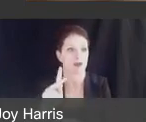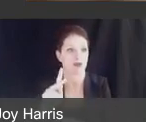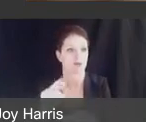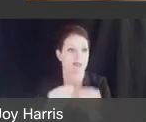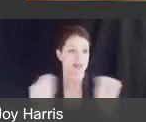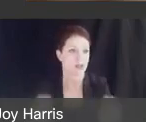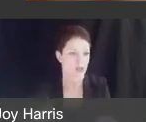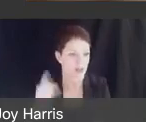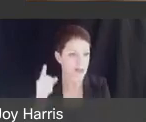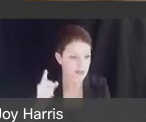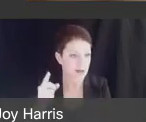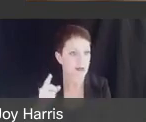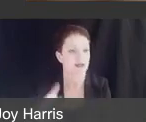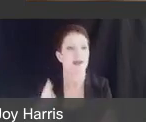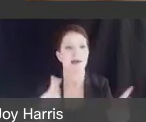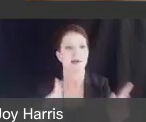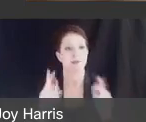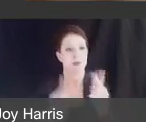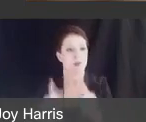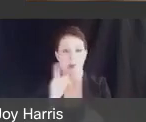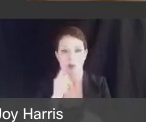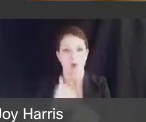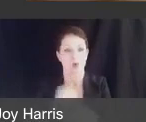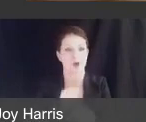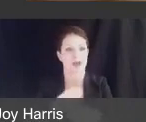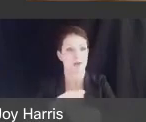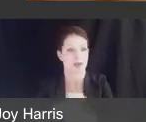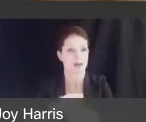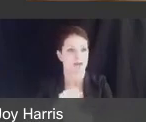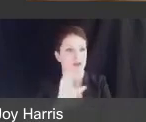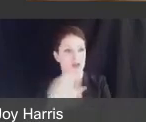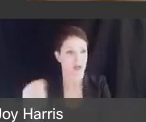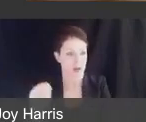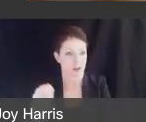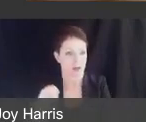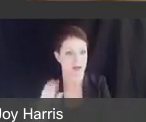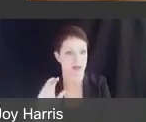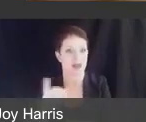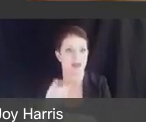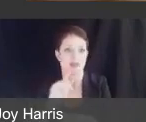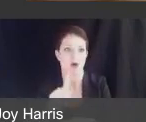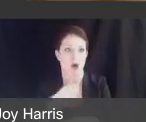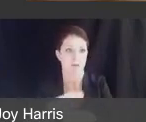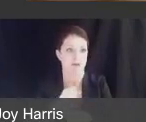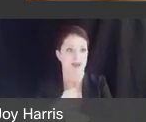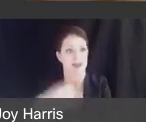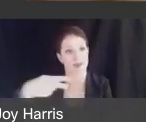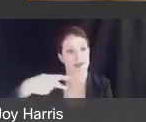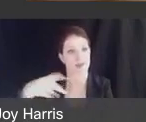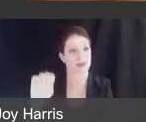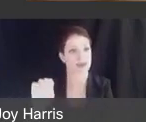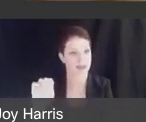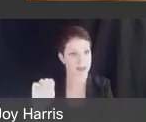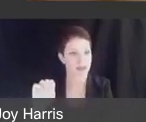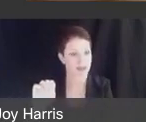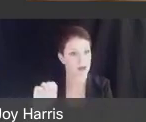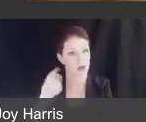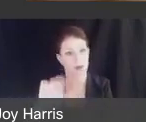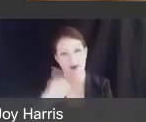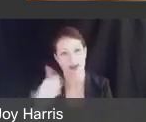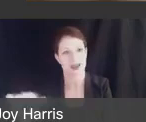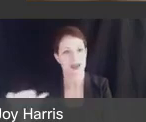individuals who work at manufacturing companies that are making PPE or any of the components that